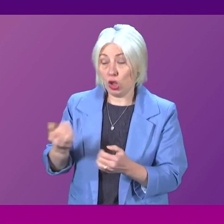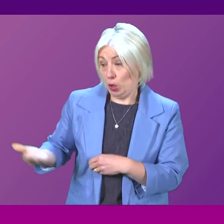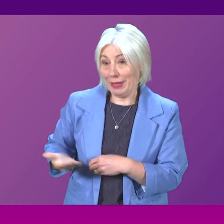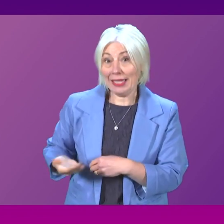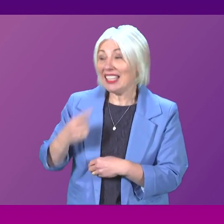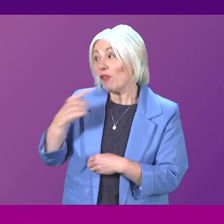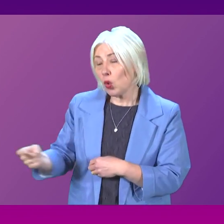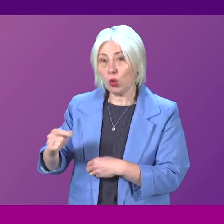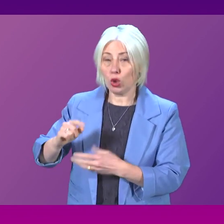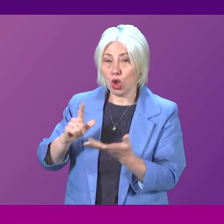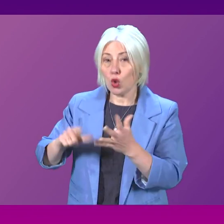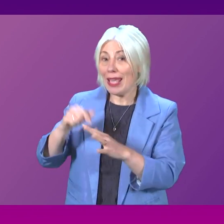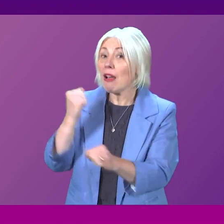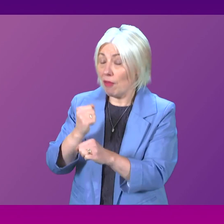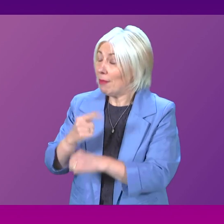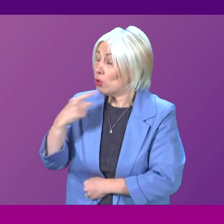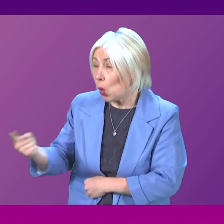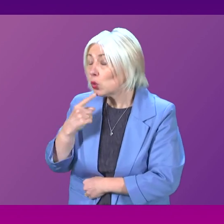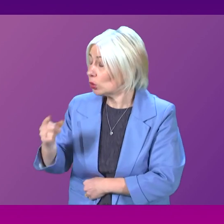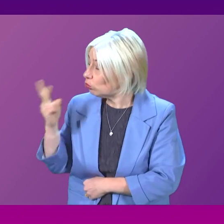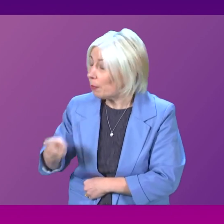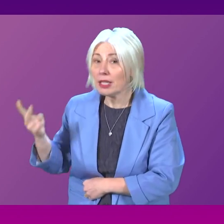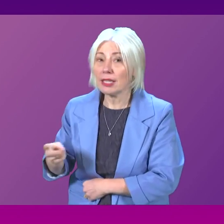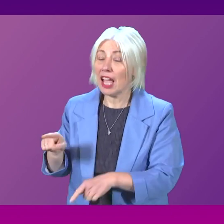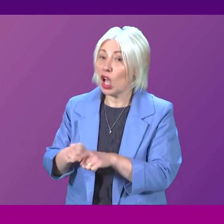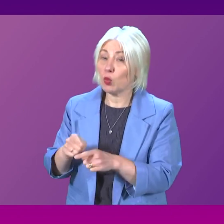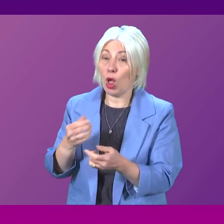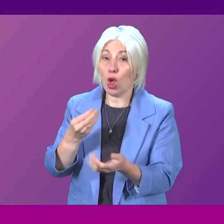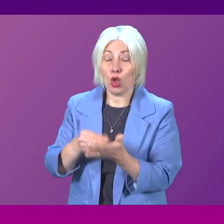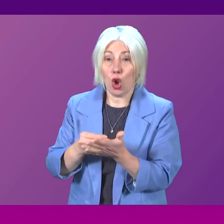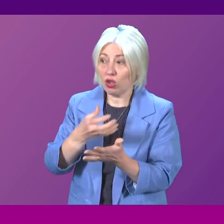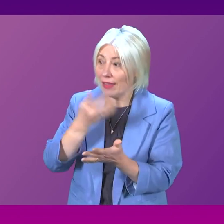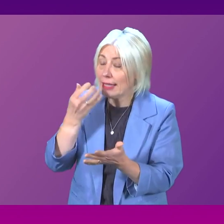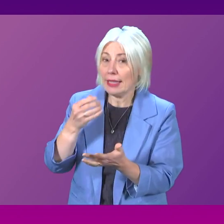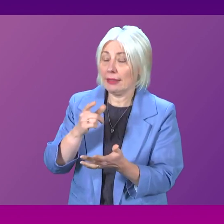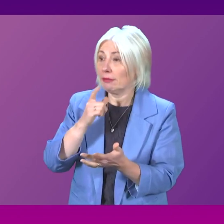the issue of the rising energy costs faced by many across the country.